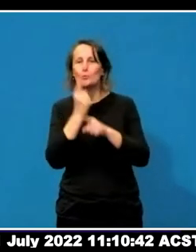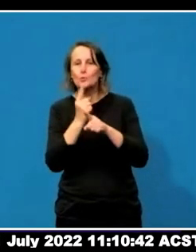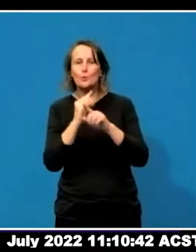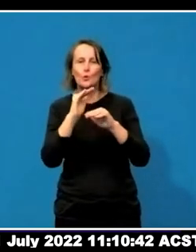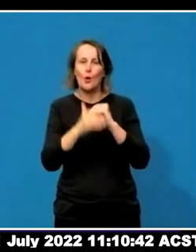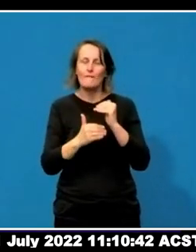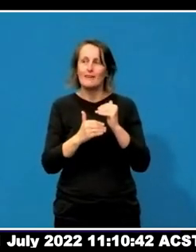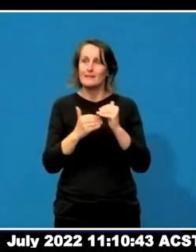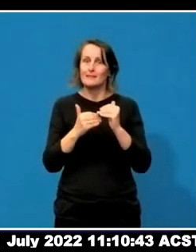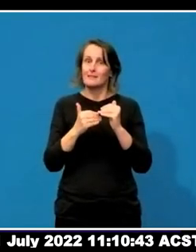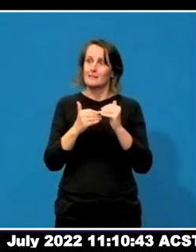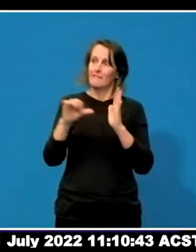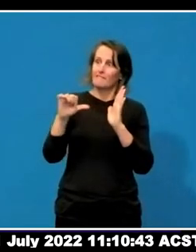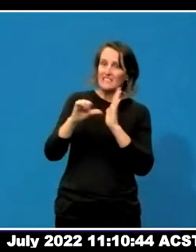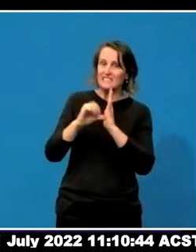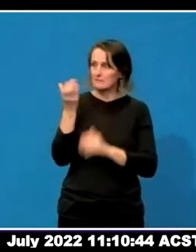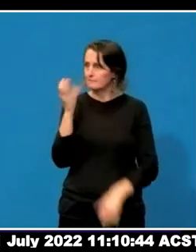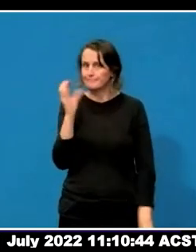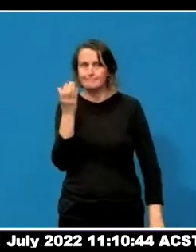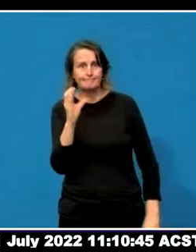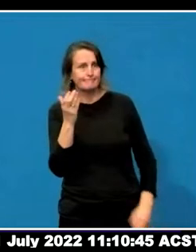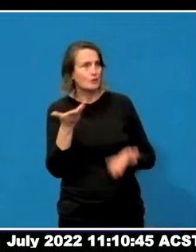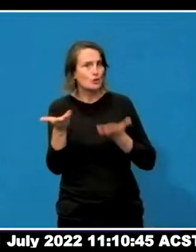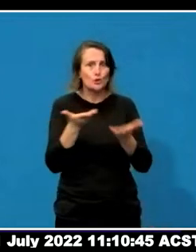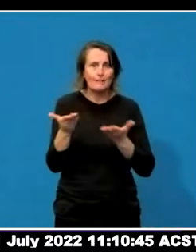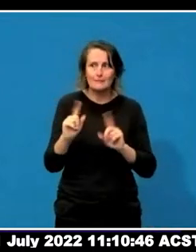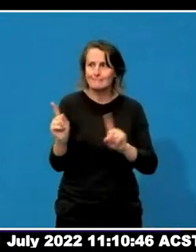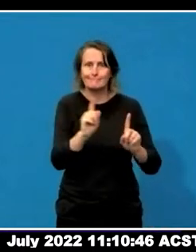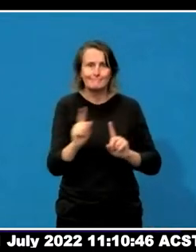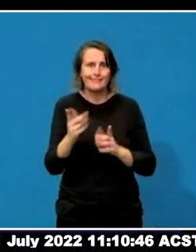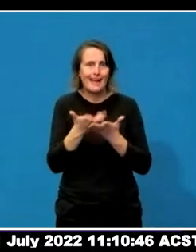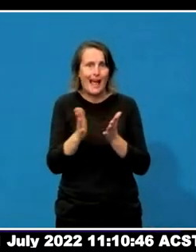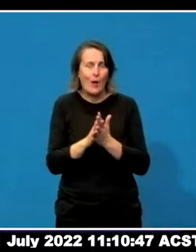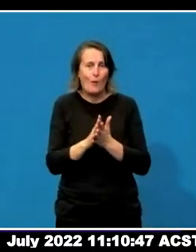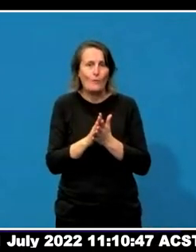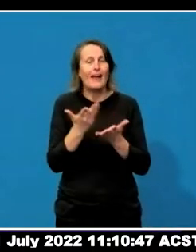funds and suggest changes to better meet the needs of the people with disability in this